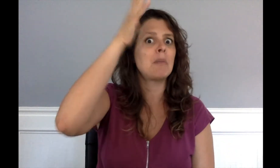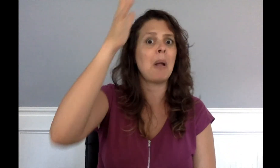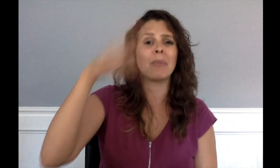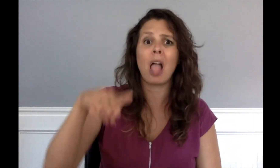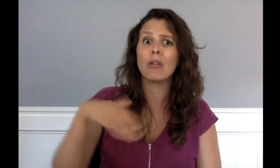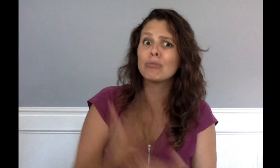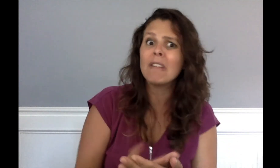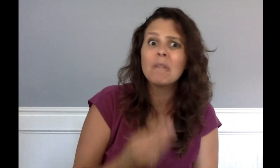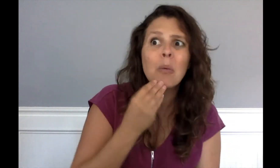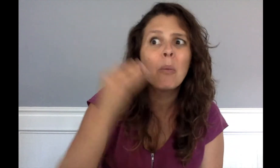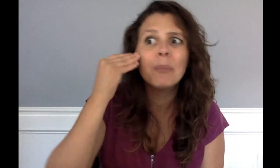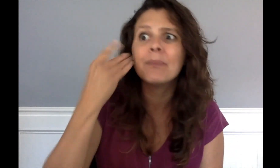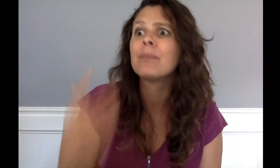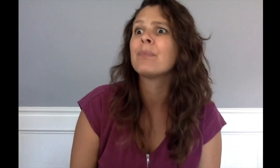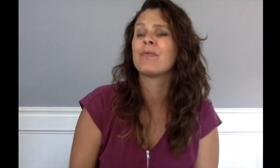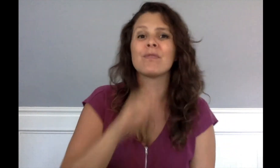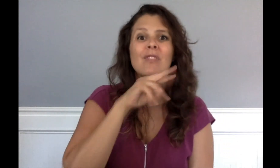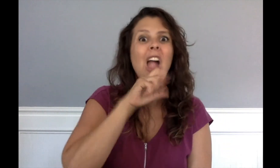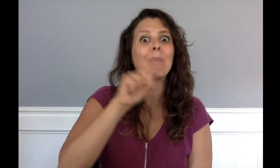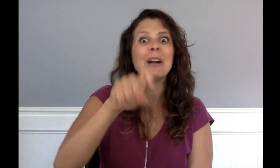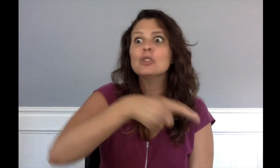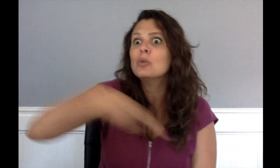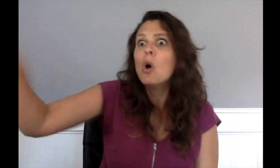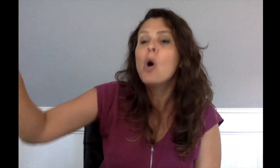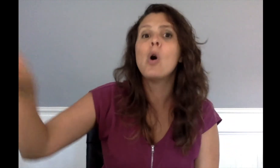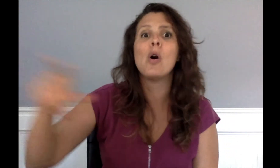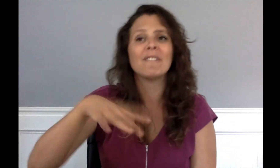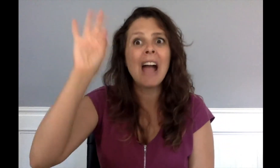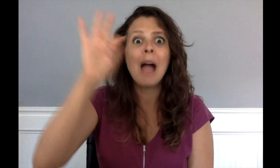And Grandpa is still not home. Frog needs to find Mom